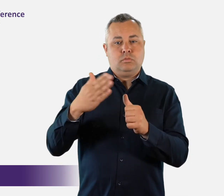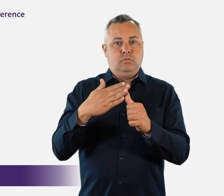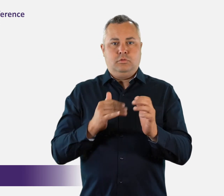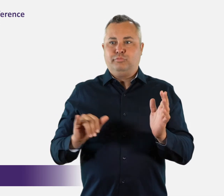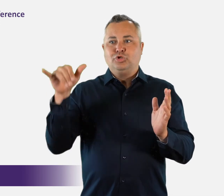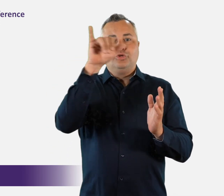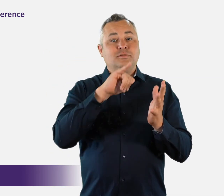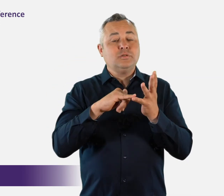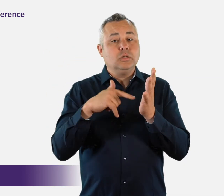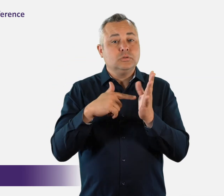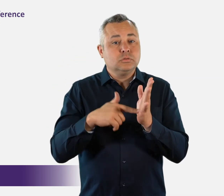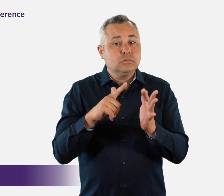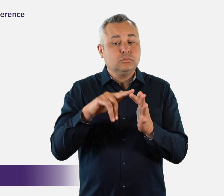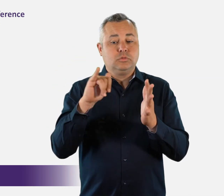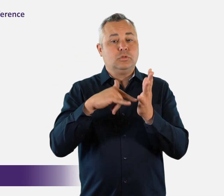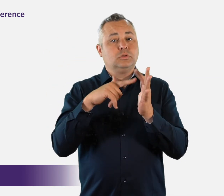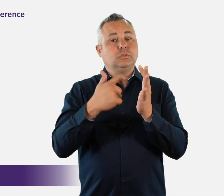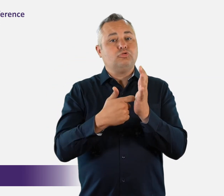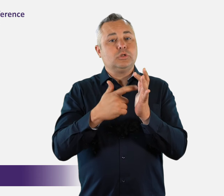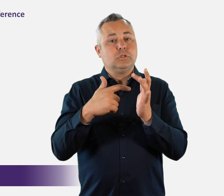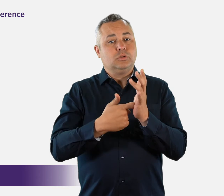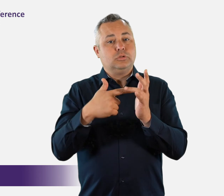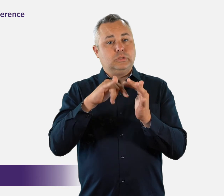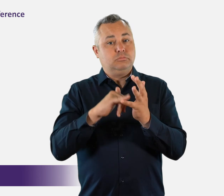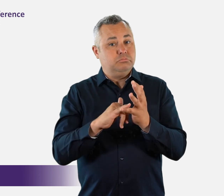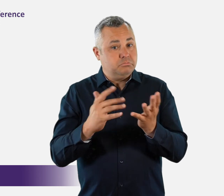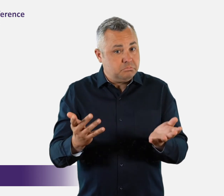States or Territories